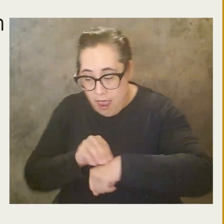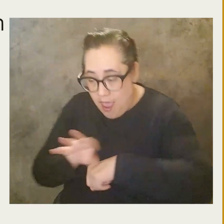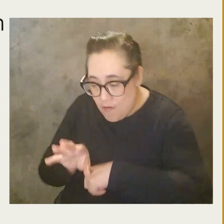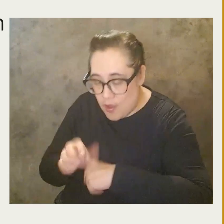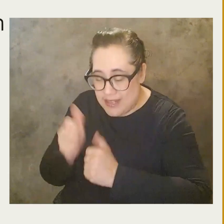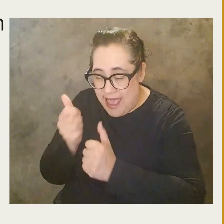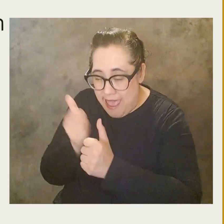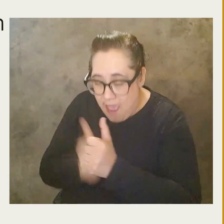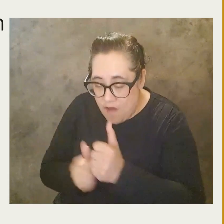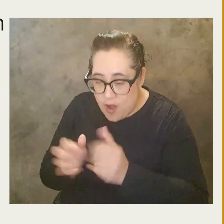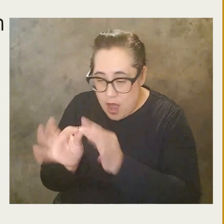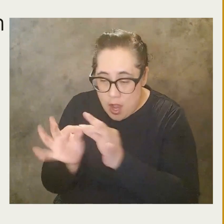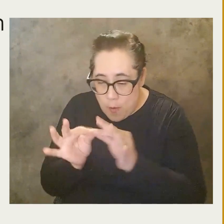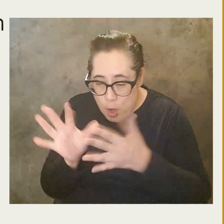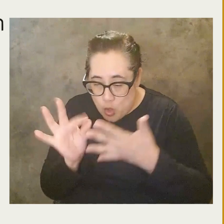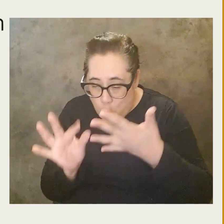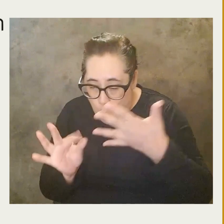interpretation choice we make.